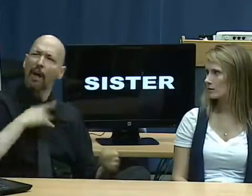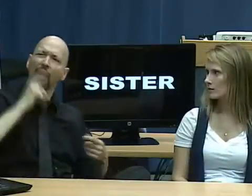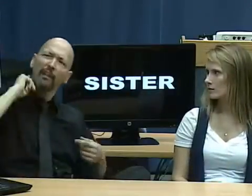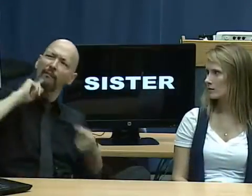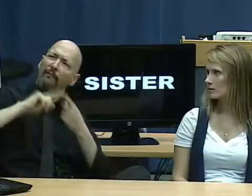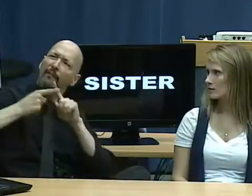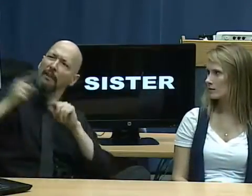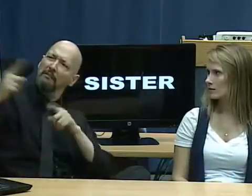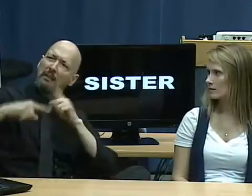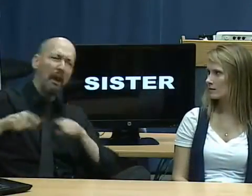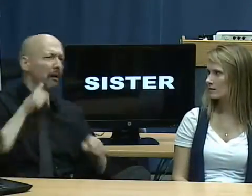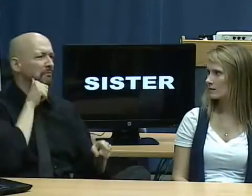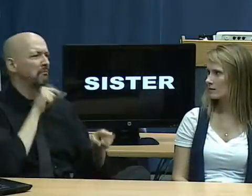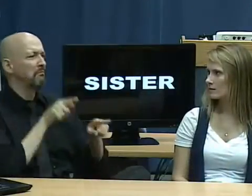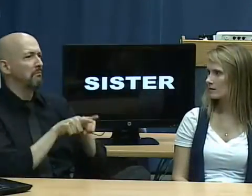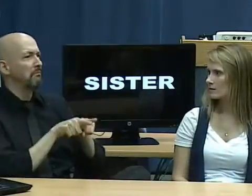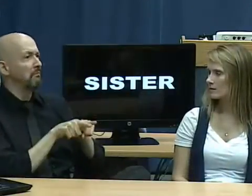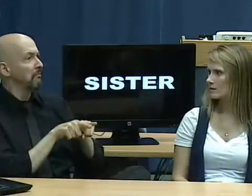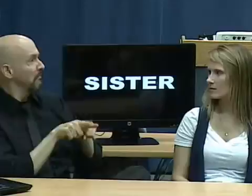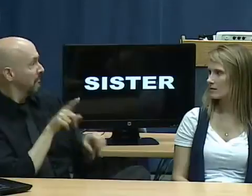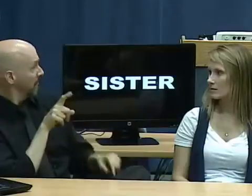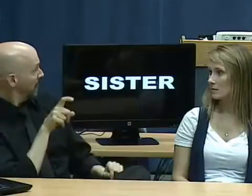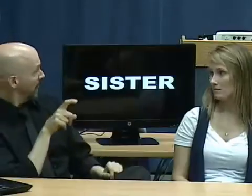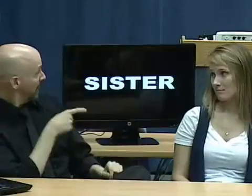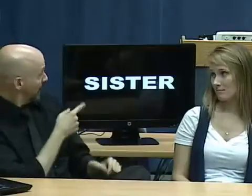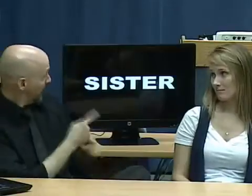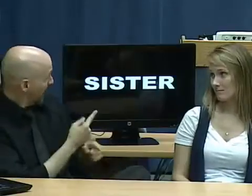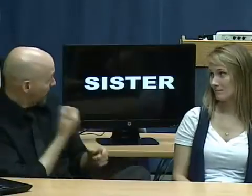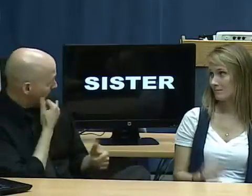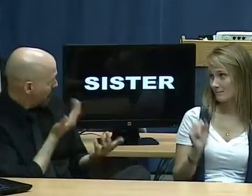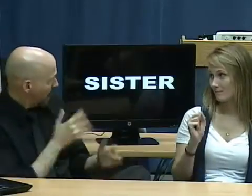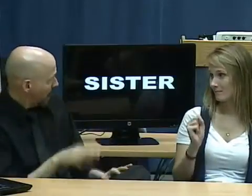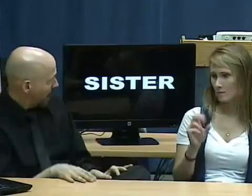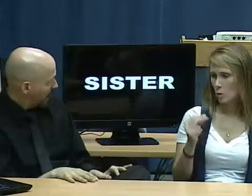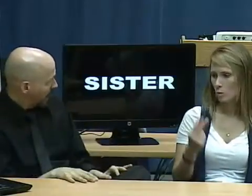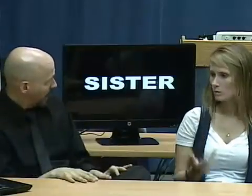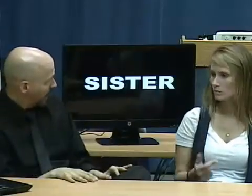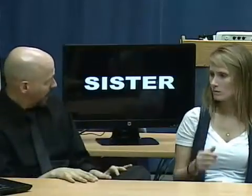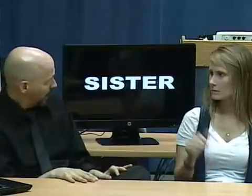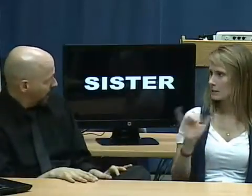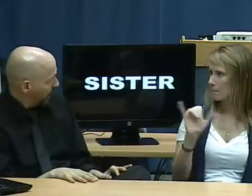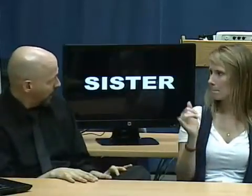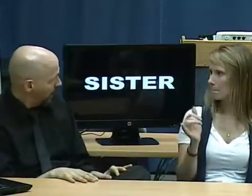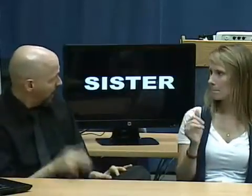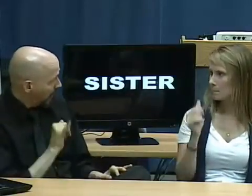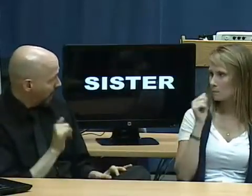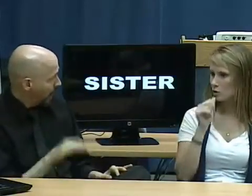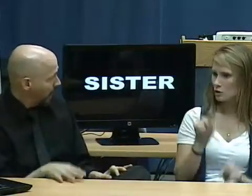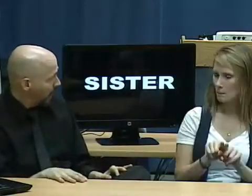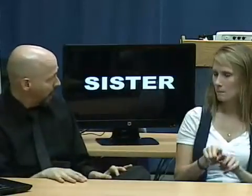But I have a Deaf friend who signs it like this. Is it right or wrong? No, it's the same. Sister.